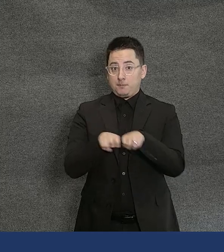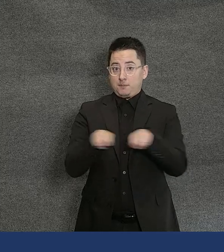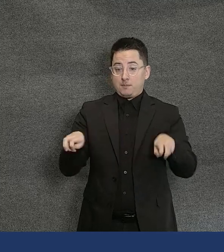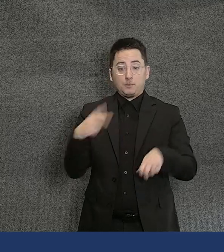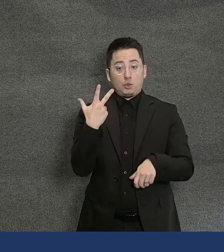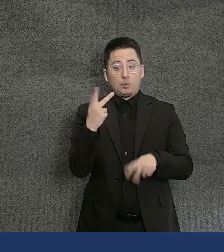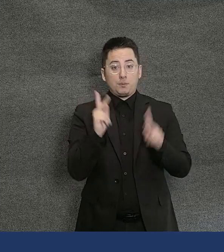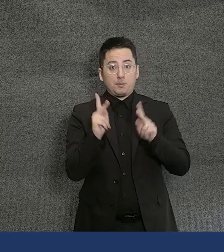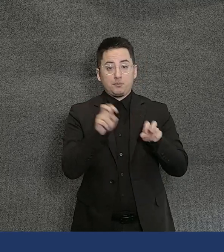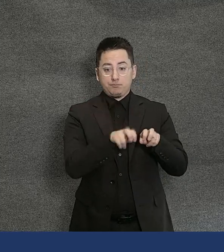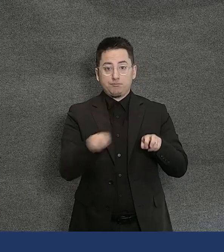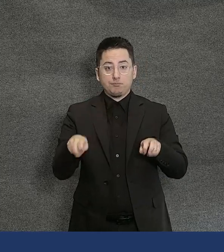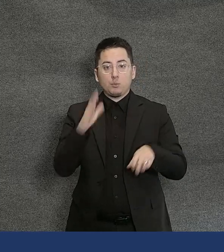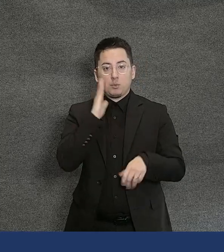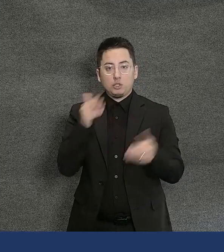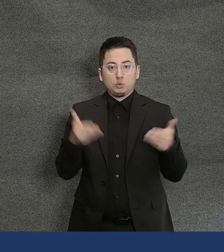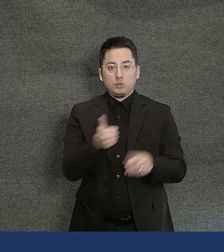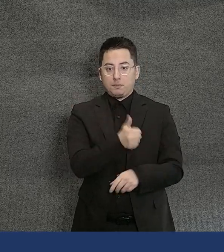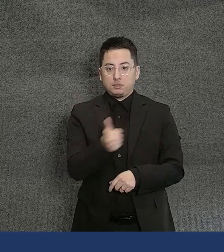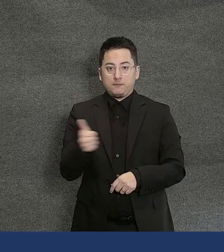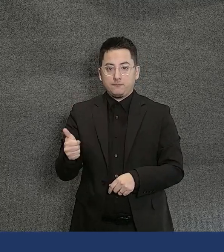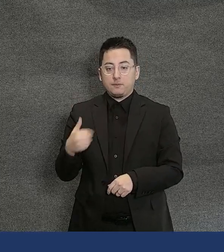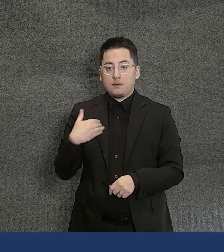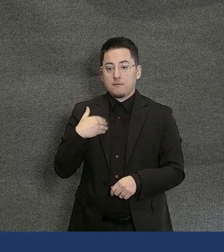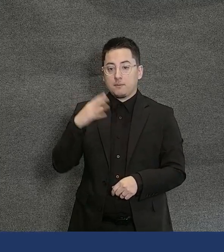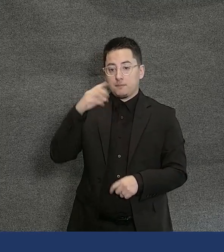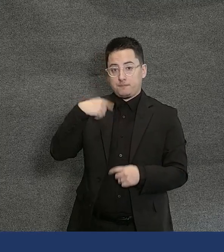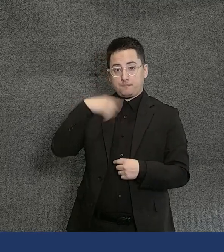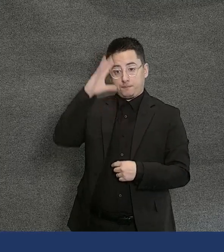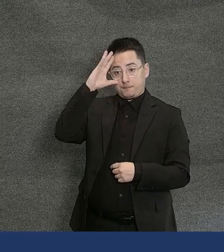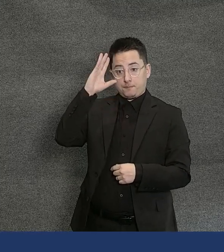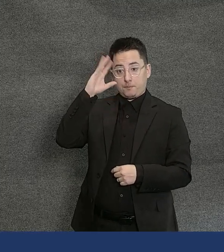I am a white male with brown and gray hair.